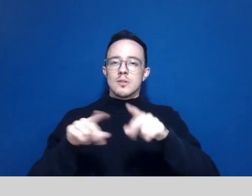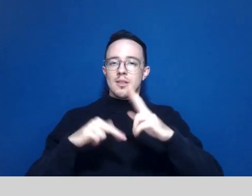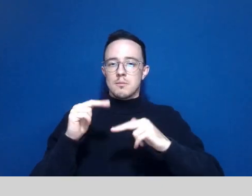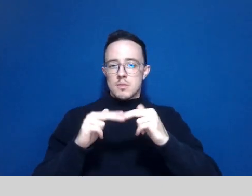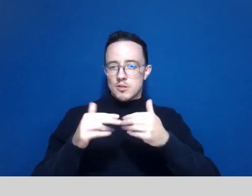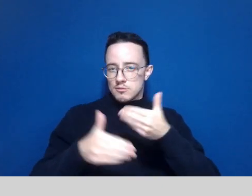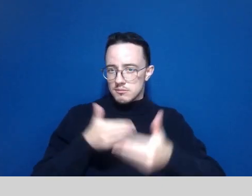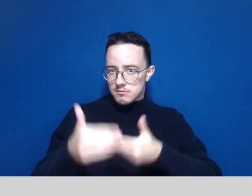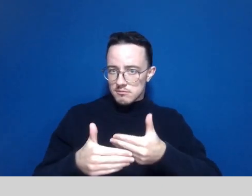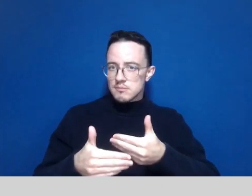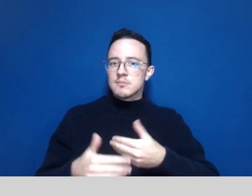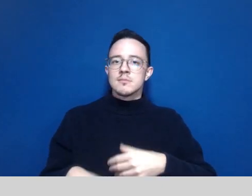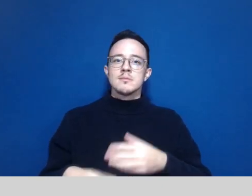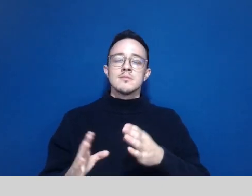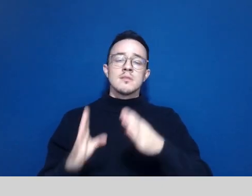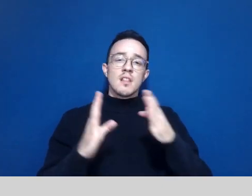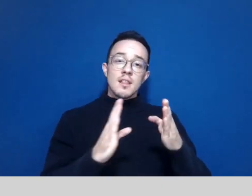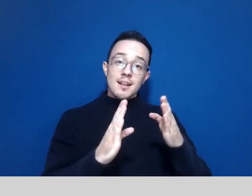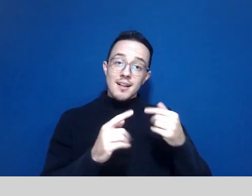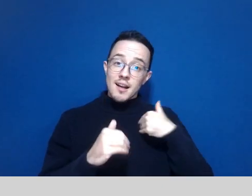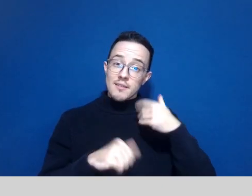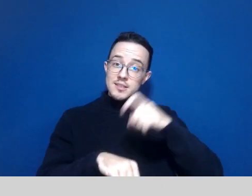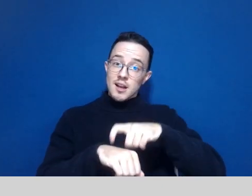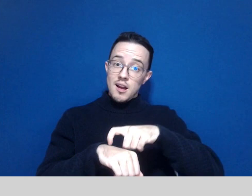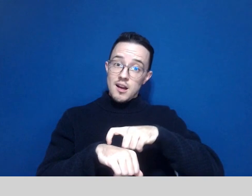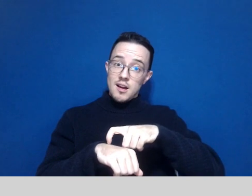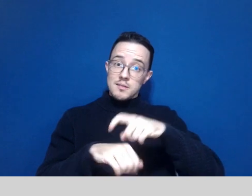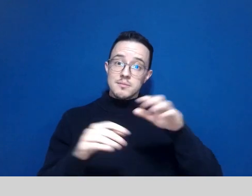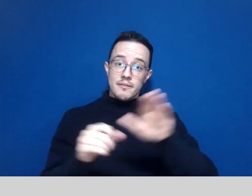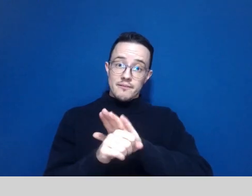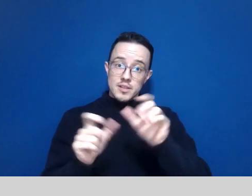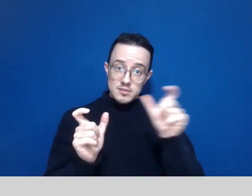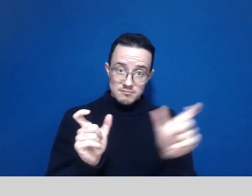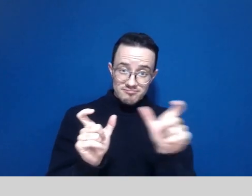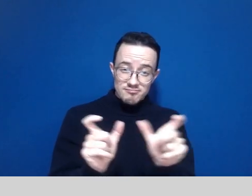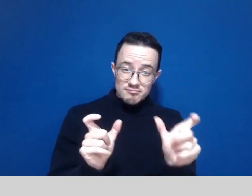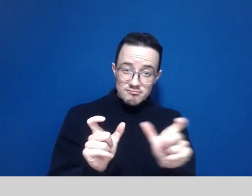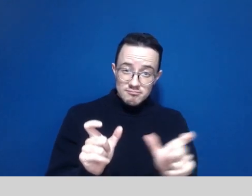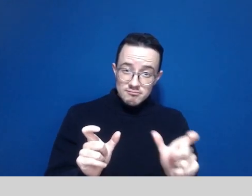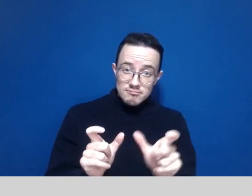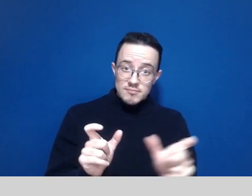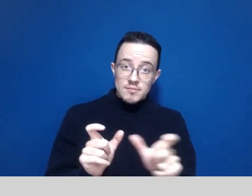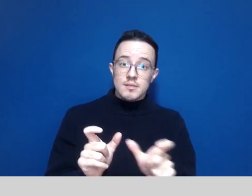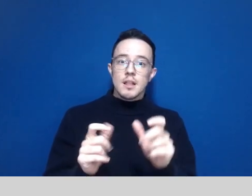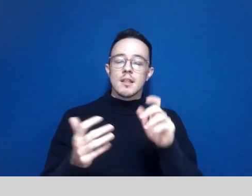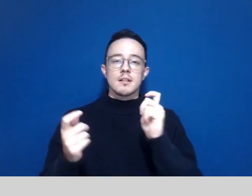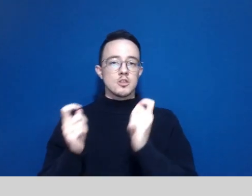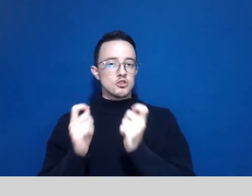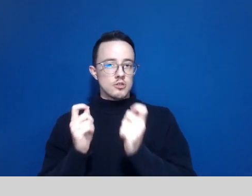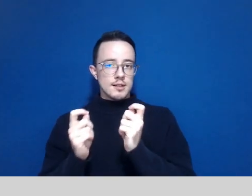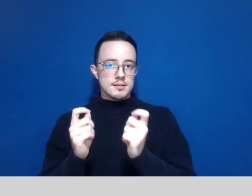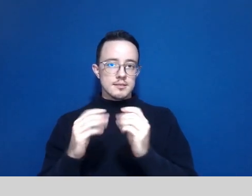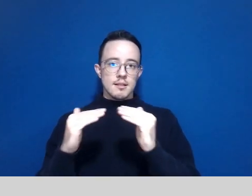Then you have your time deltas, which it fills in. You can adjust. Well, we have it